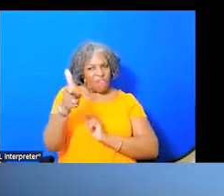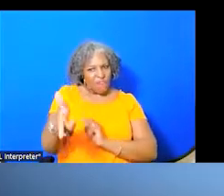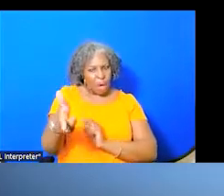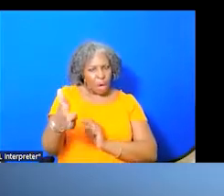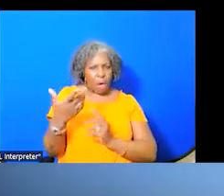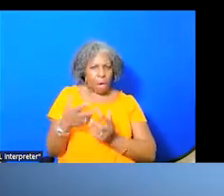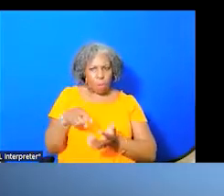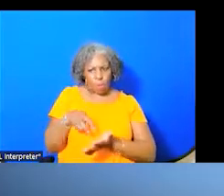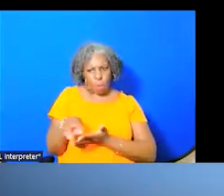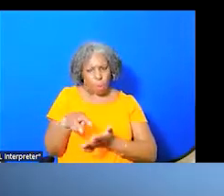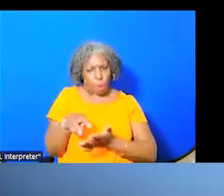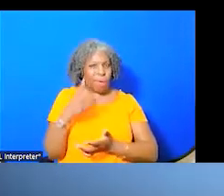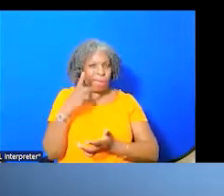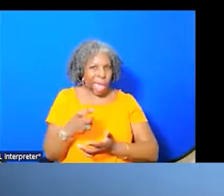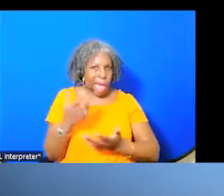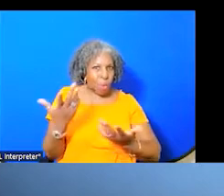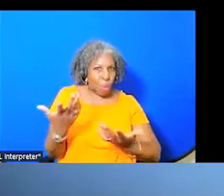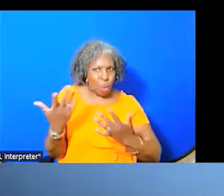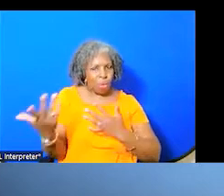Where does that area interact with?